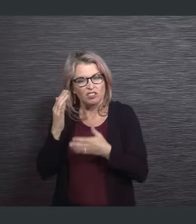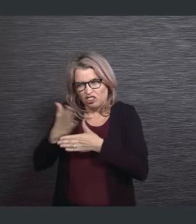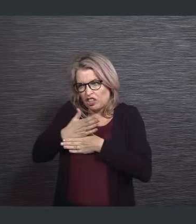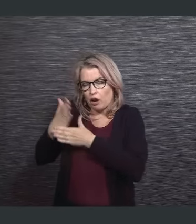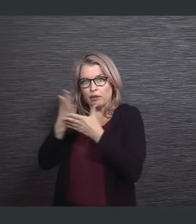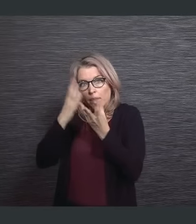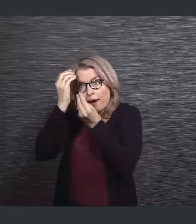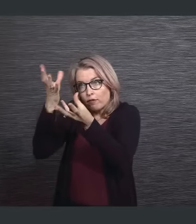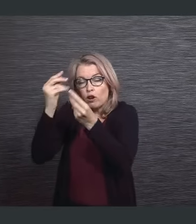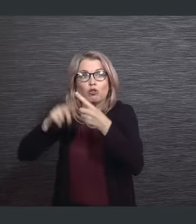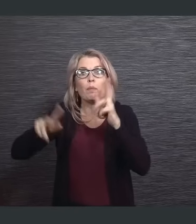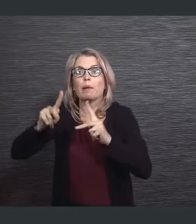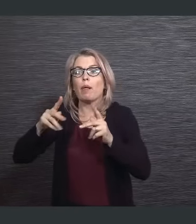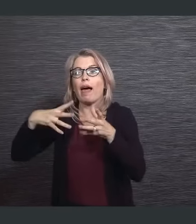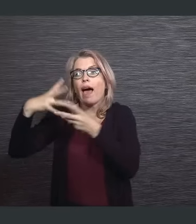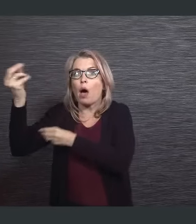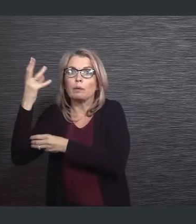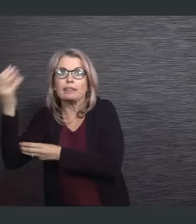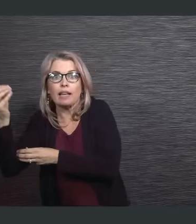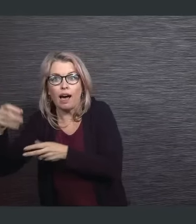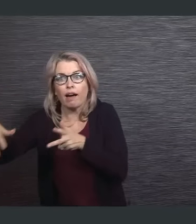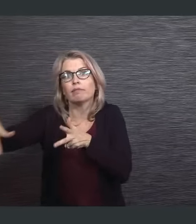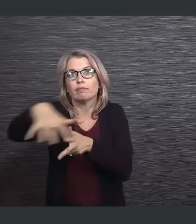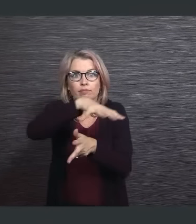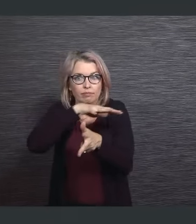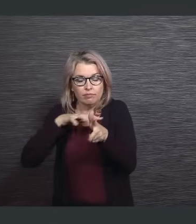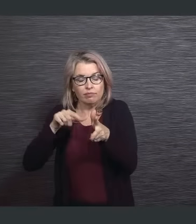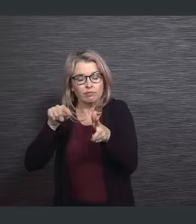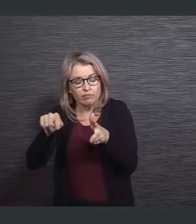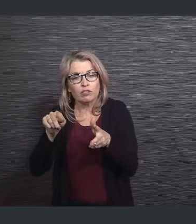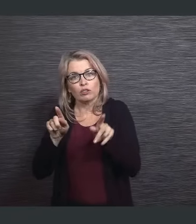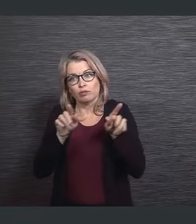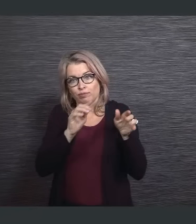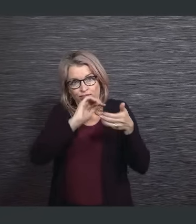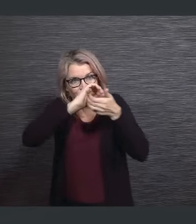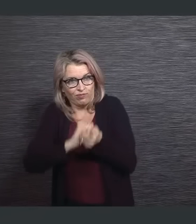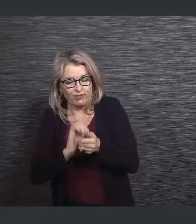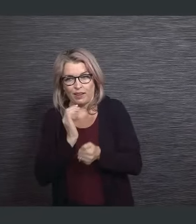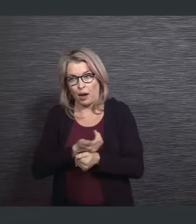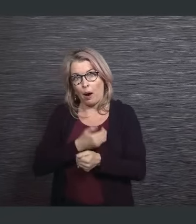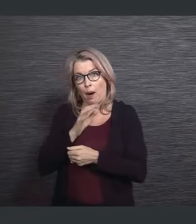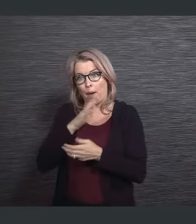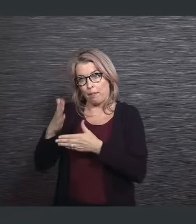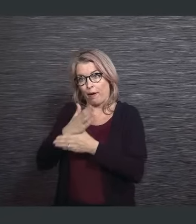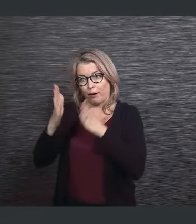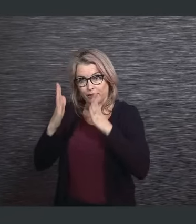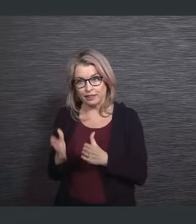to people around it. Together with our partners and creative communities,